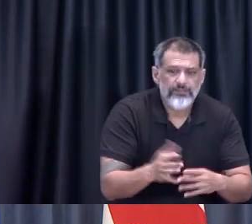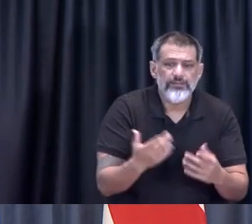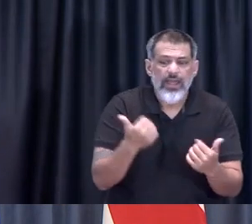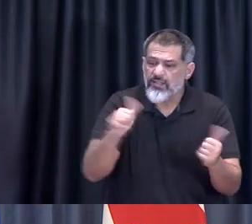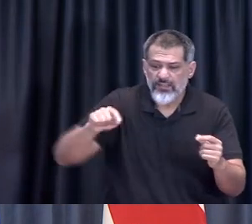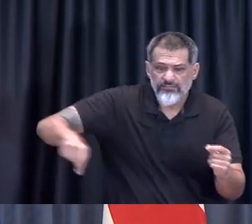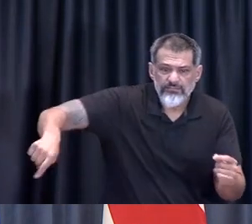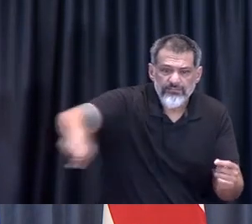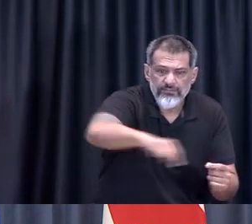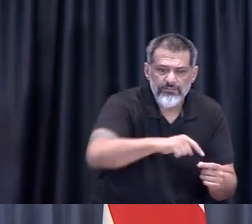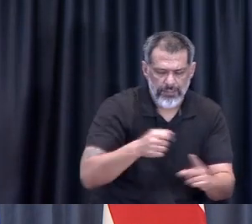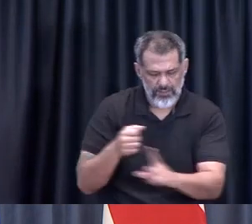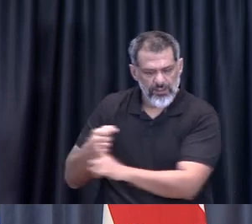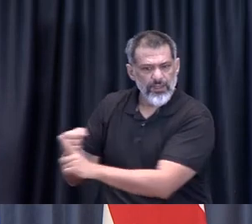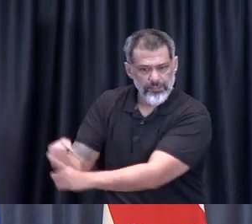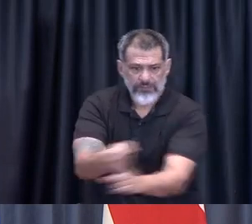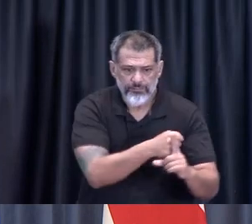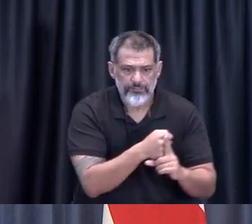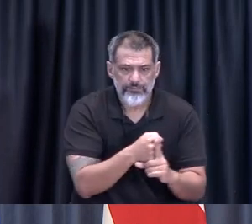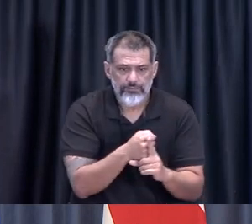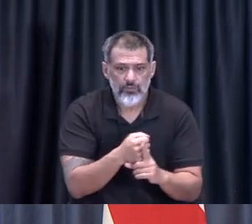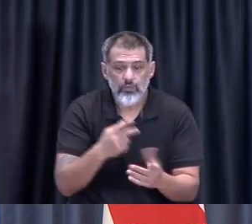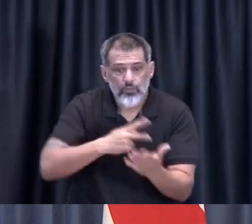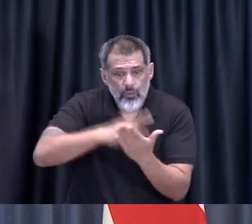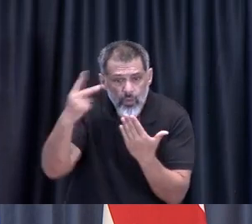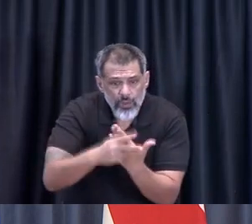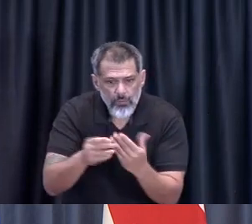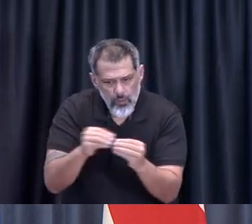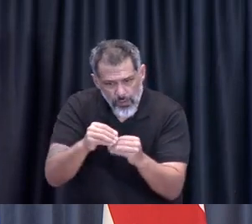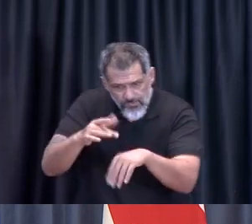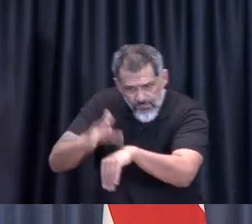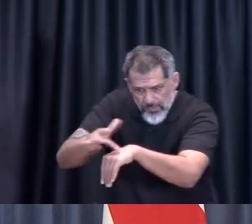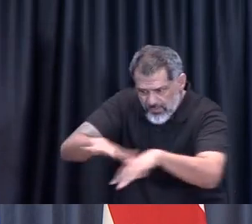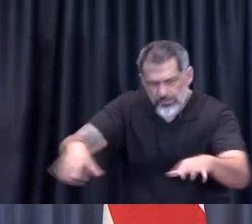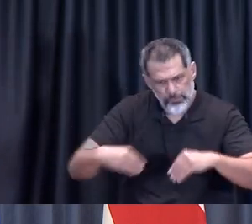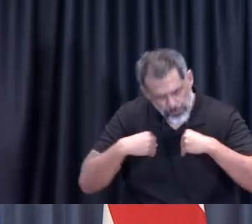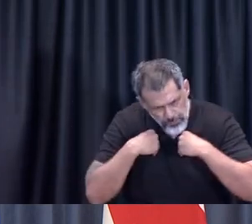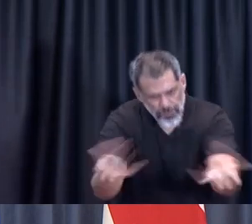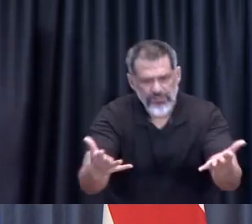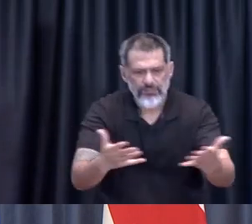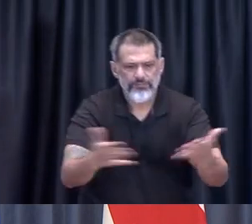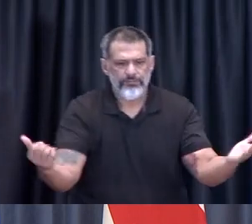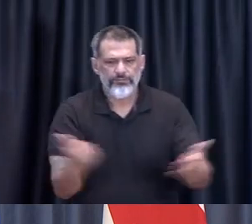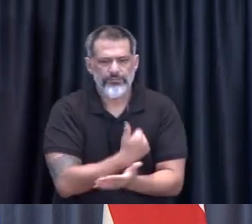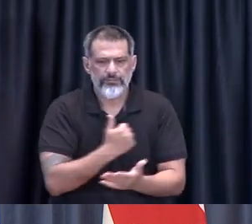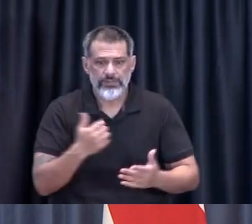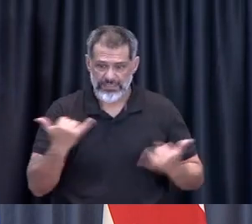some of those programs as seems appropriate in light of the timing of things opening up.